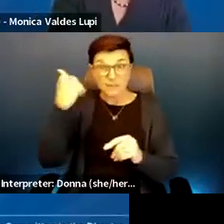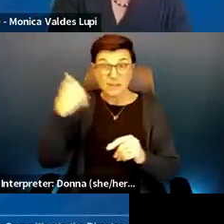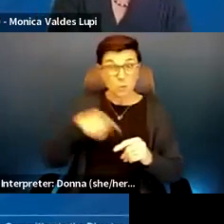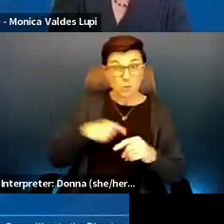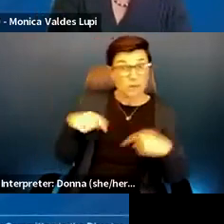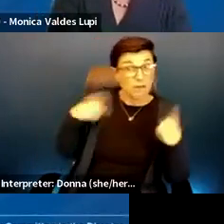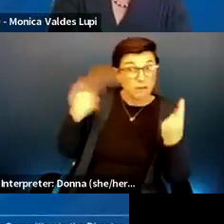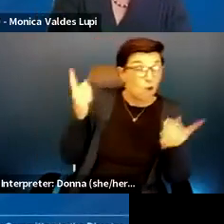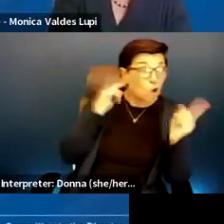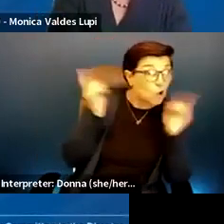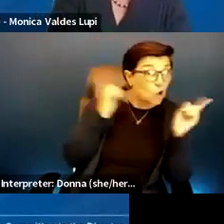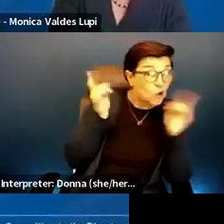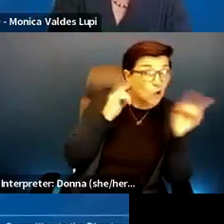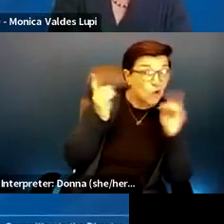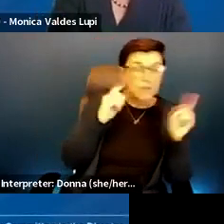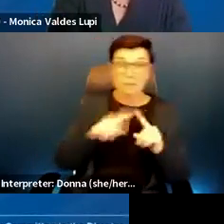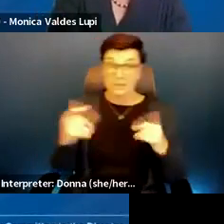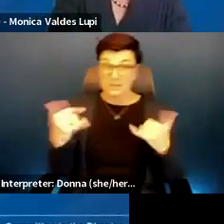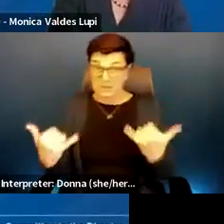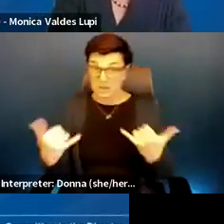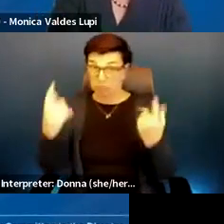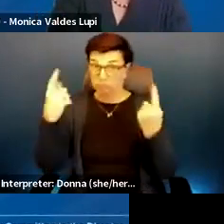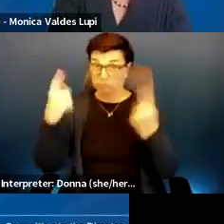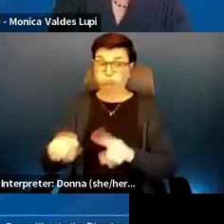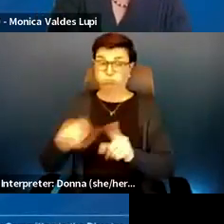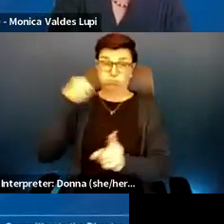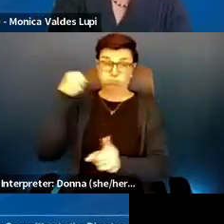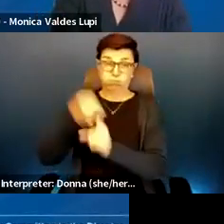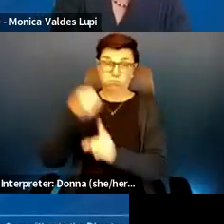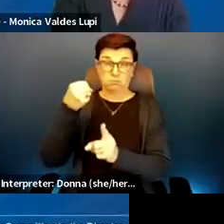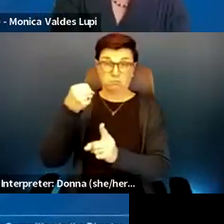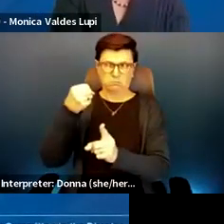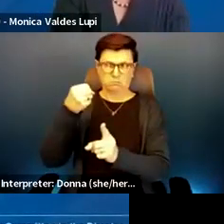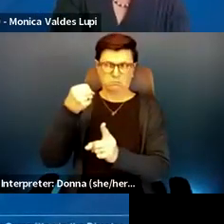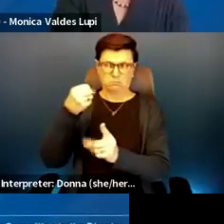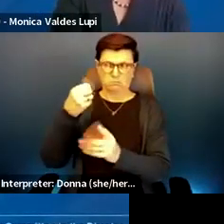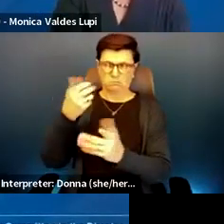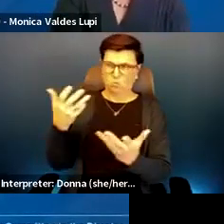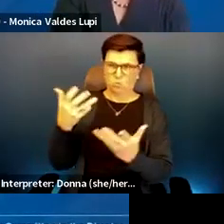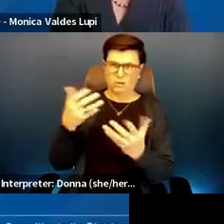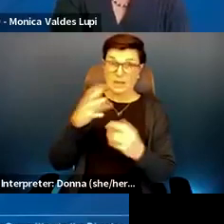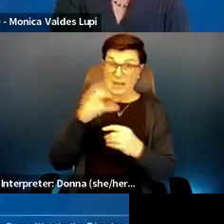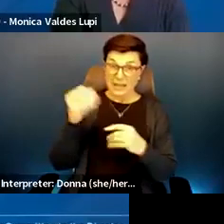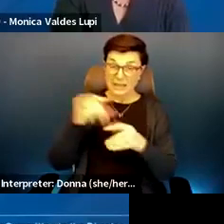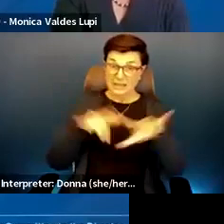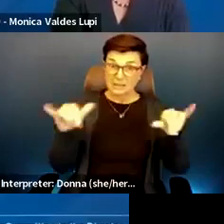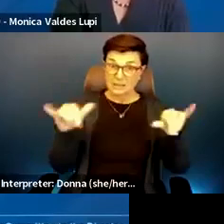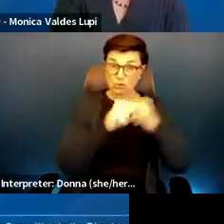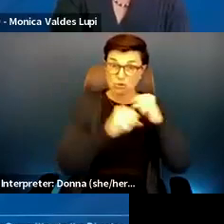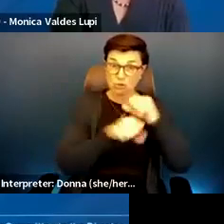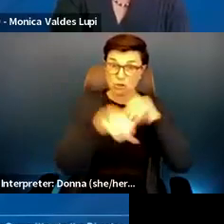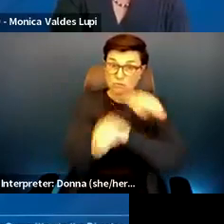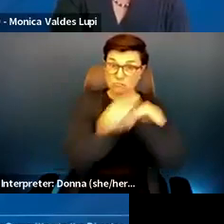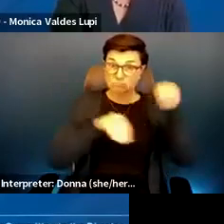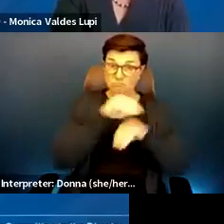and just wondering how they'd be structuring changes or doesn't change that effort. So maybe I'll tackle the first one first,